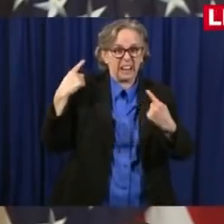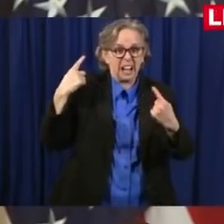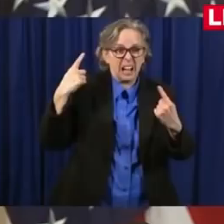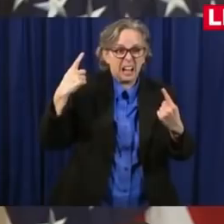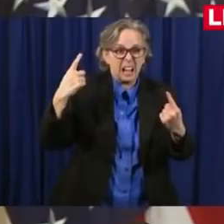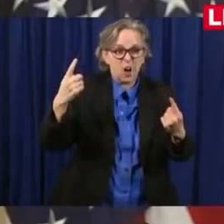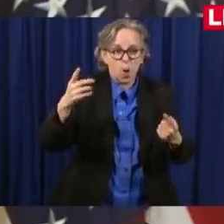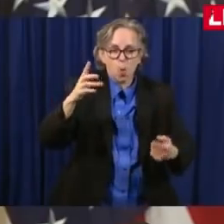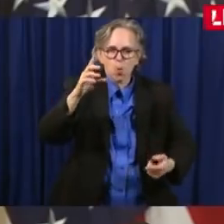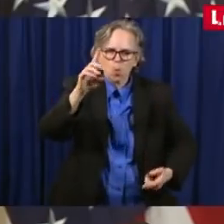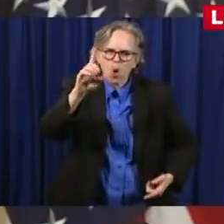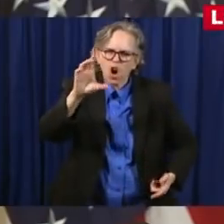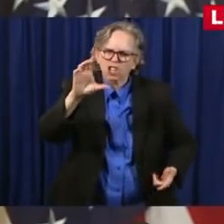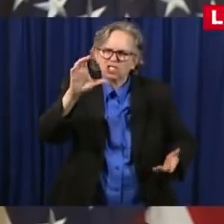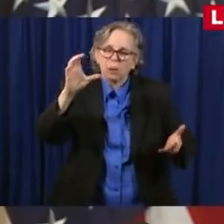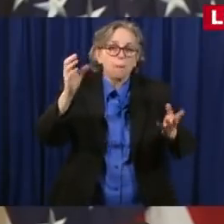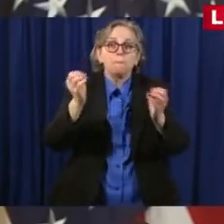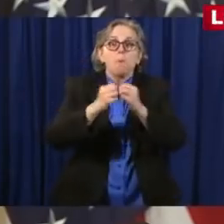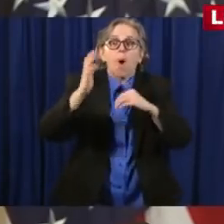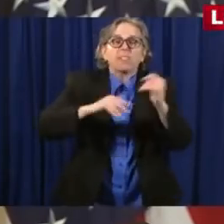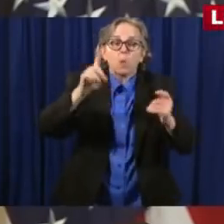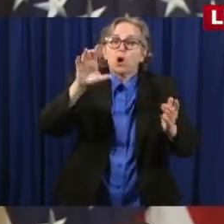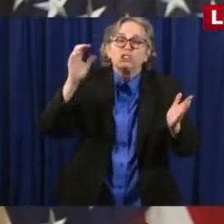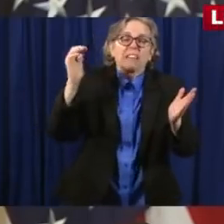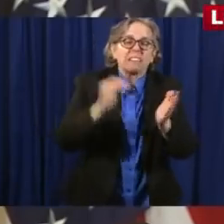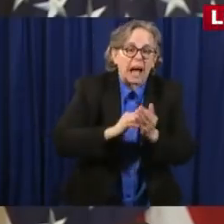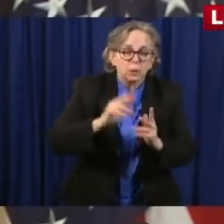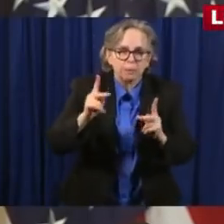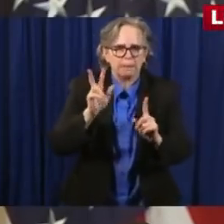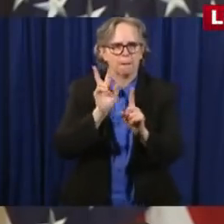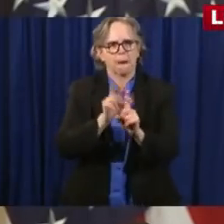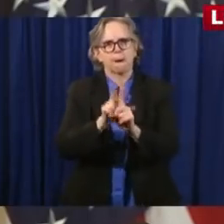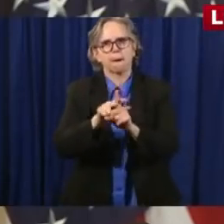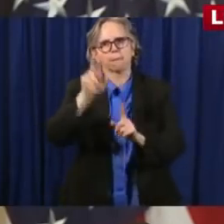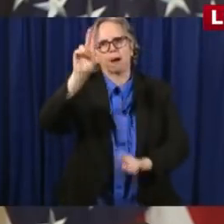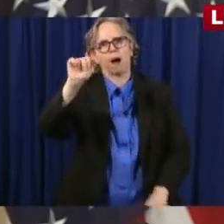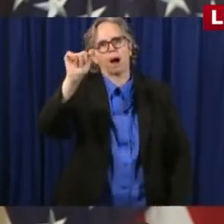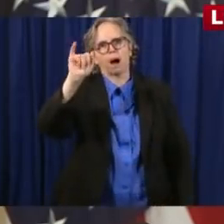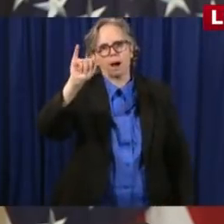SINCE MARCH 15, HUNDREDS OF THOUSANDS OF OHIOANS HAVE FILED FOR UNEMPLOYMENT.